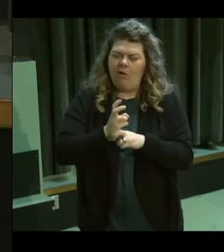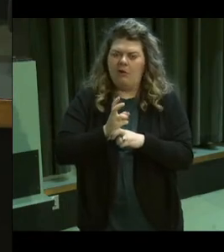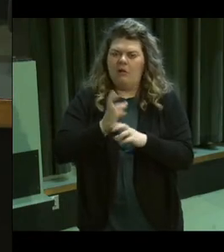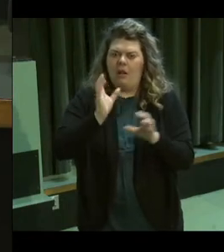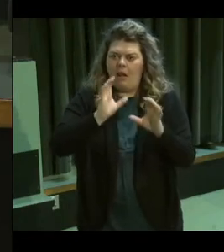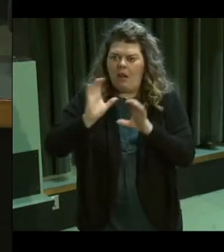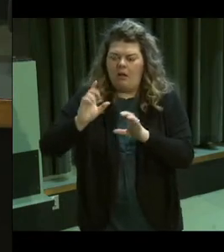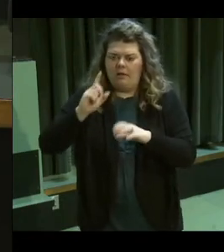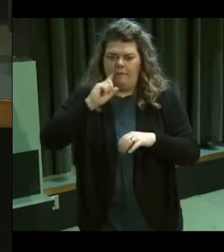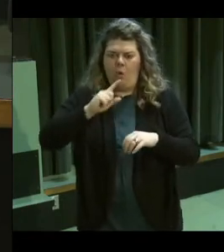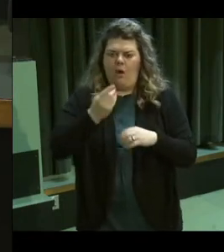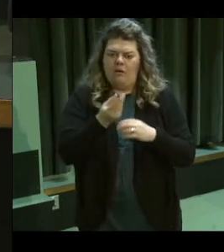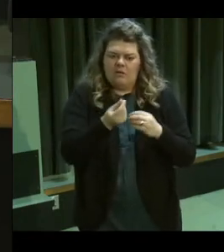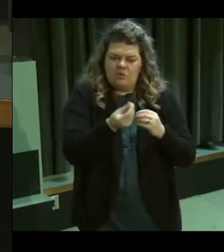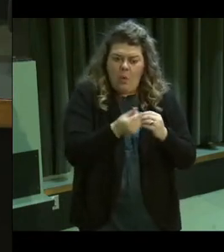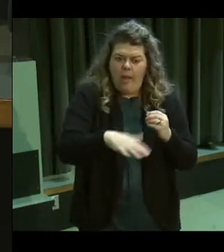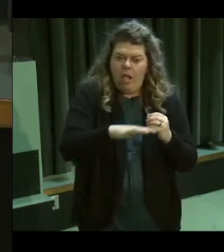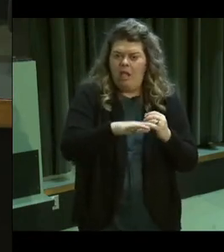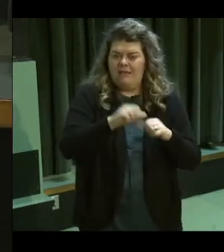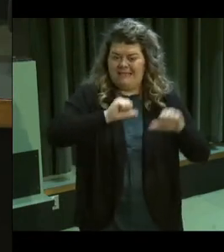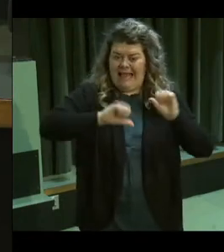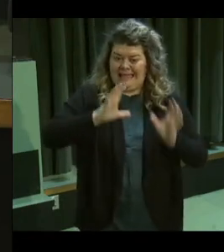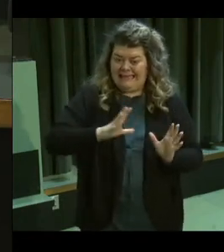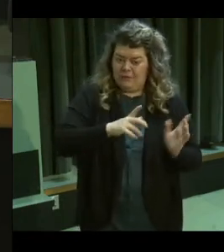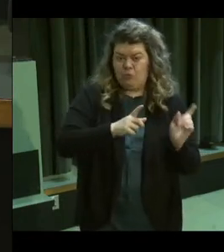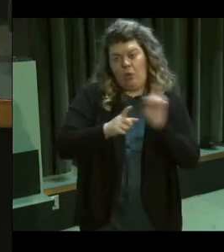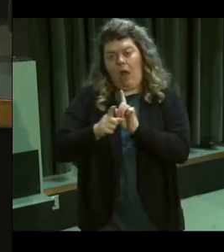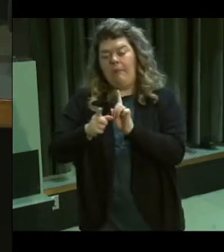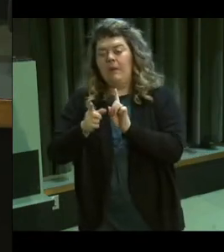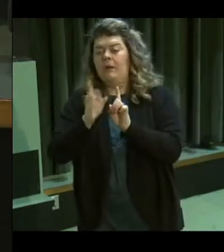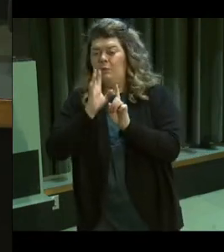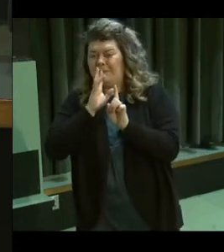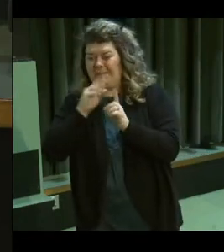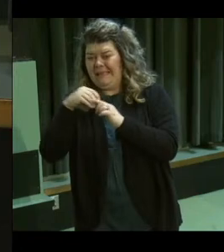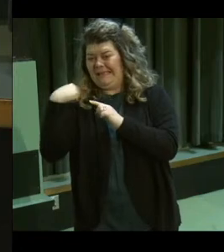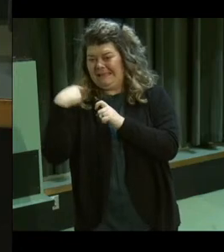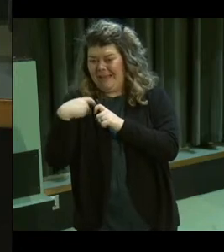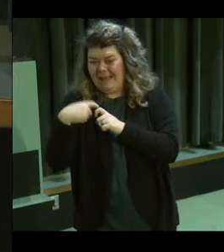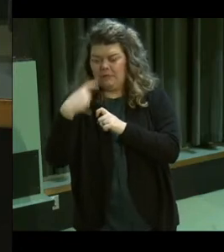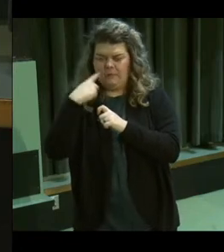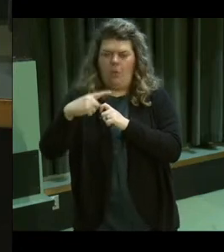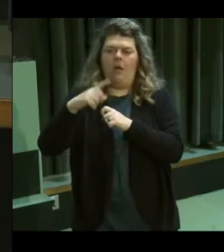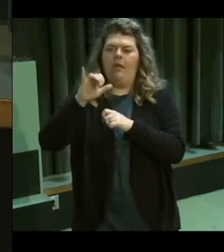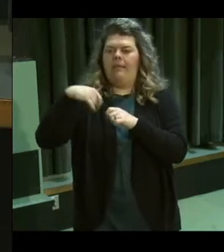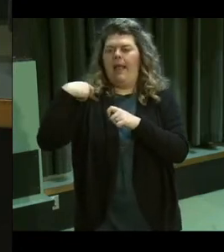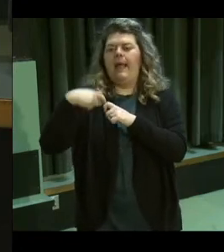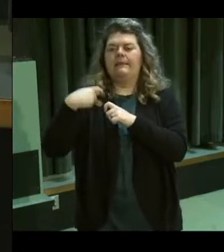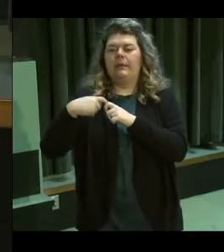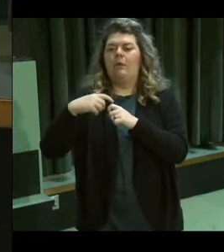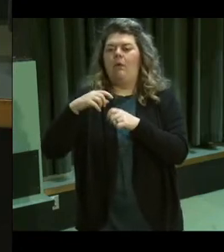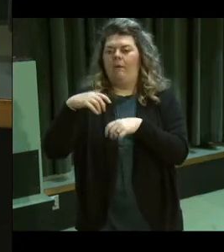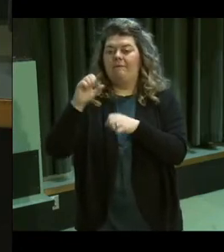soil scientists to come and